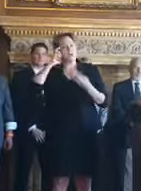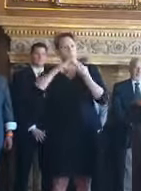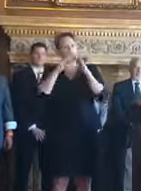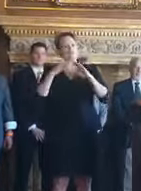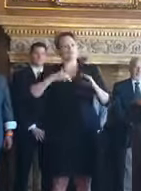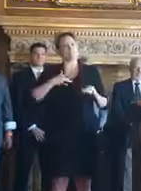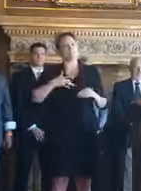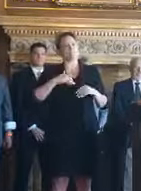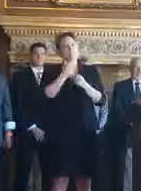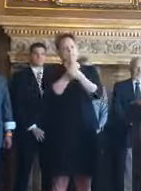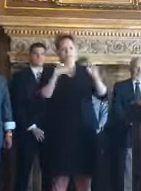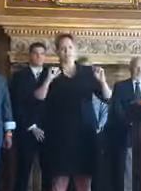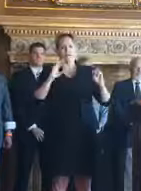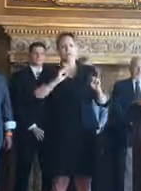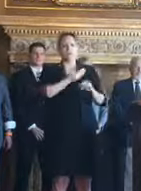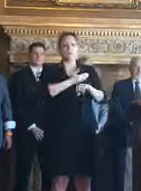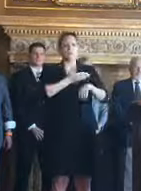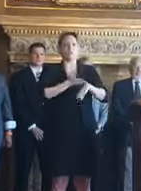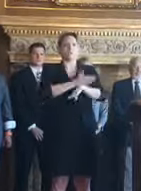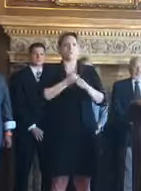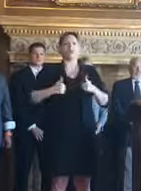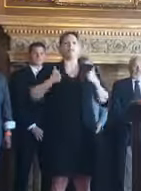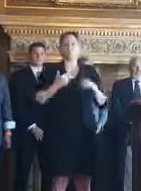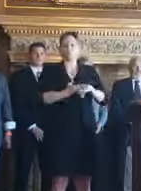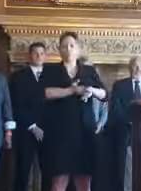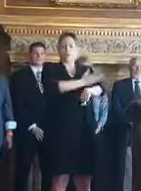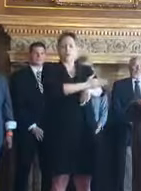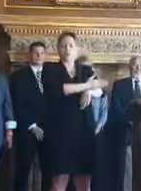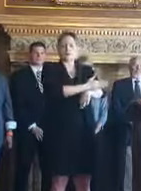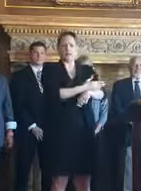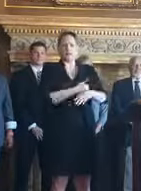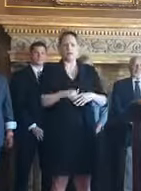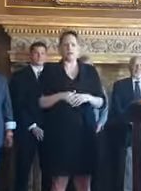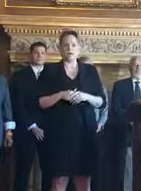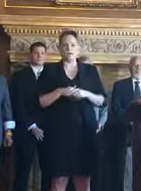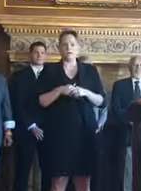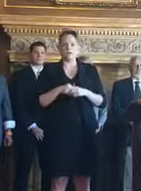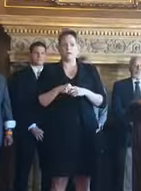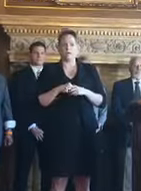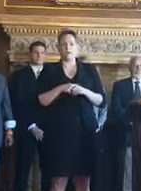to have access for out deaf, hard of hearing, and deaf-blind community to have safety and